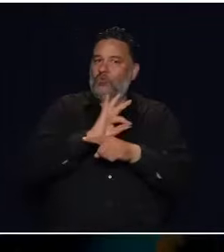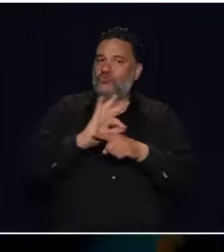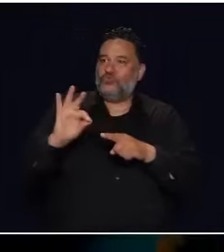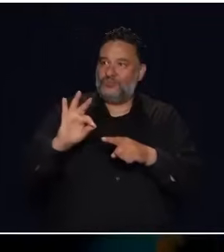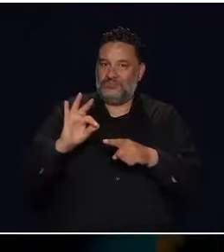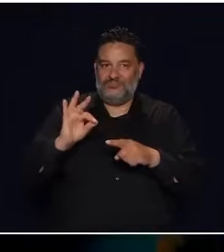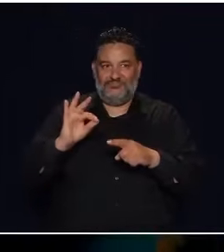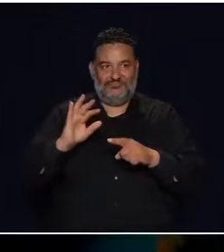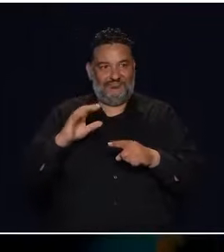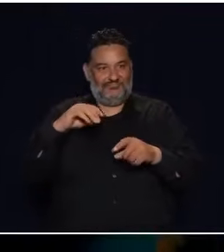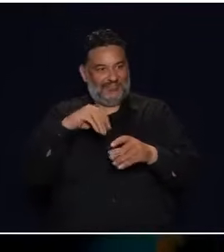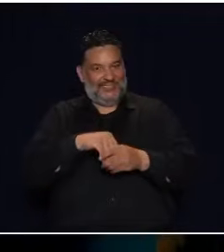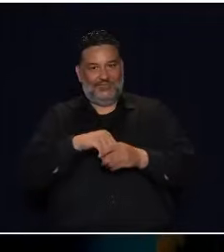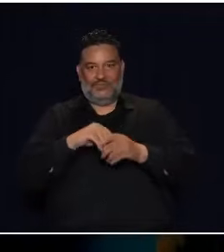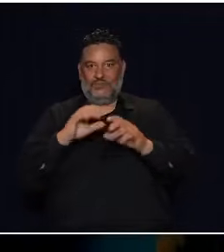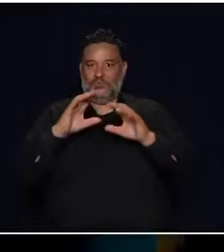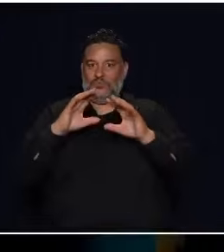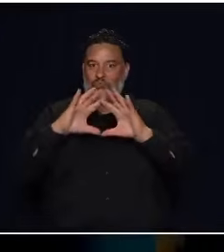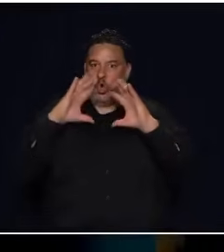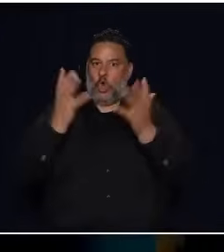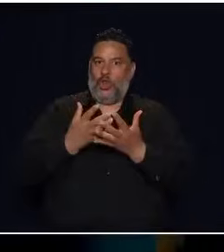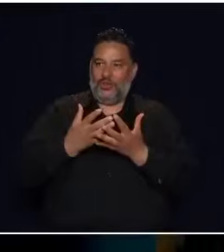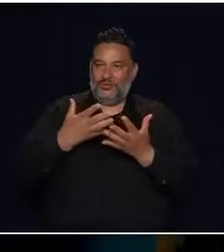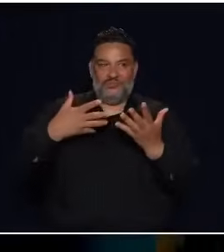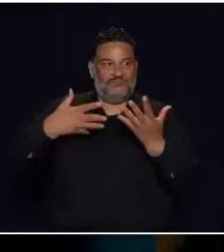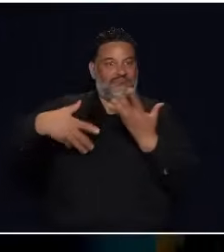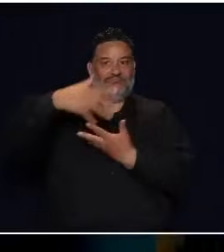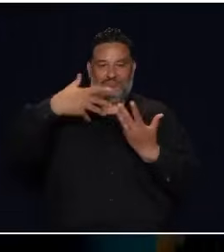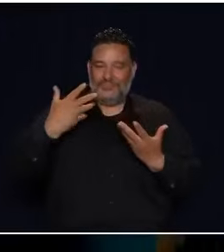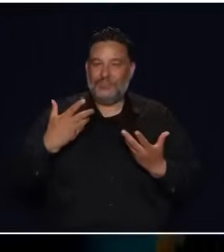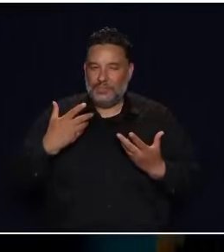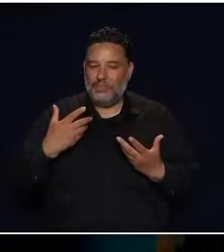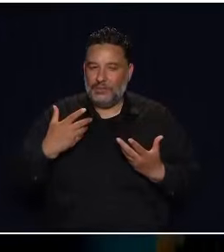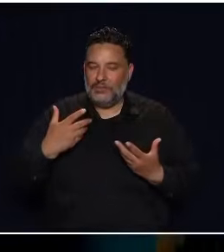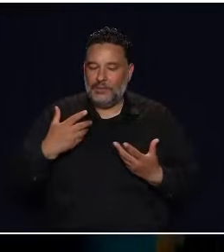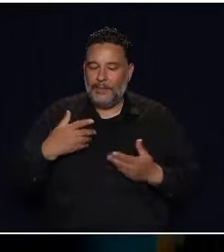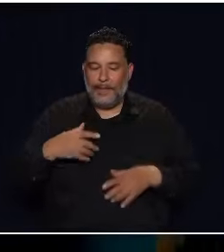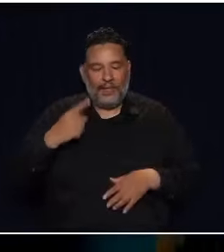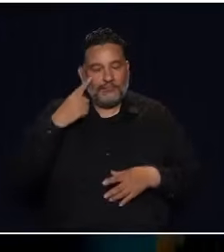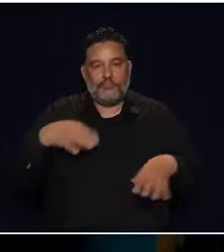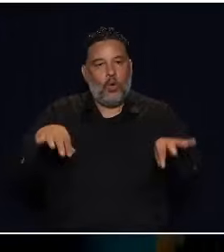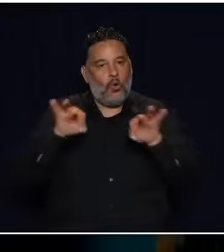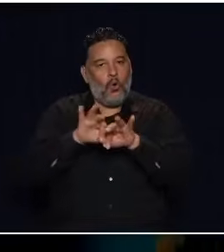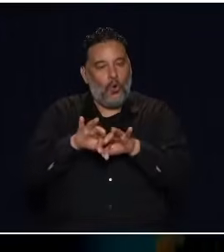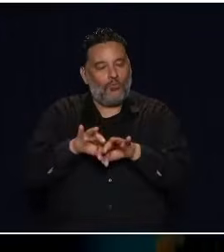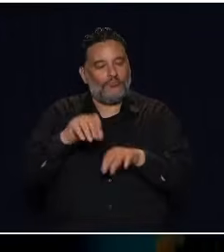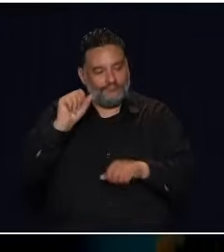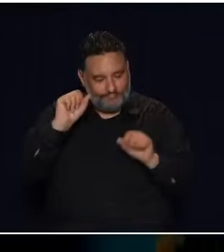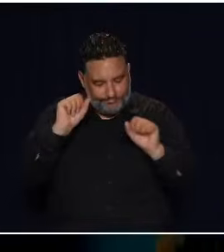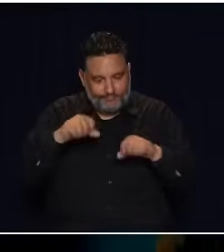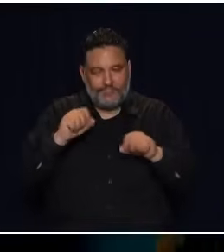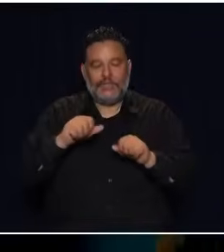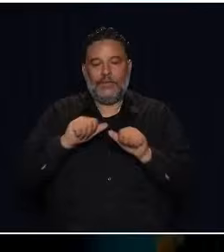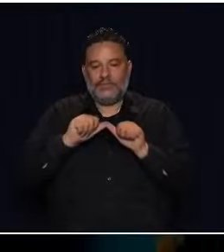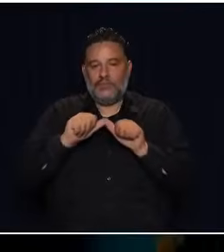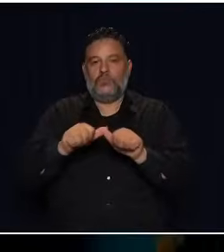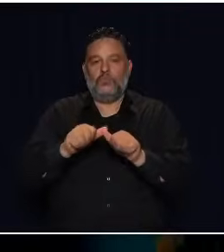WITHOUT THE TOOLS TO REGULATE THEMSELVES AND NOT BE ABLE TO FUNCTION IN OUR SOCIETY IN SOCIAL SITUATIONS.